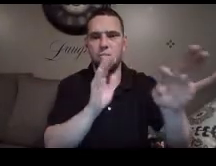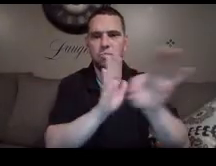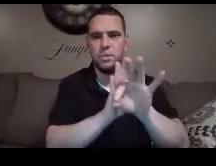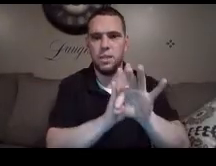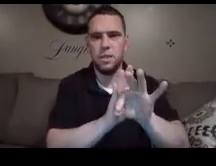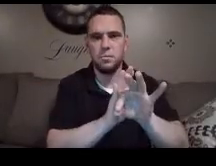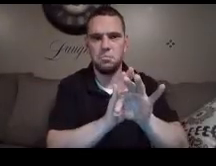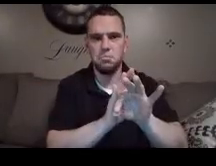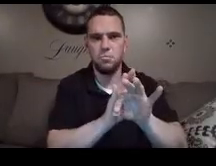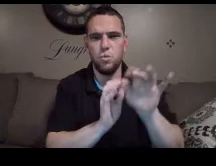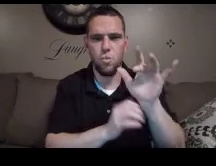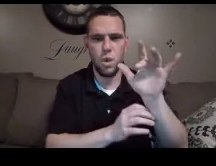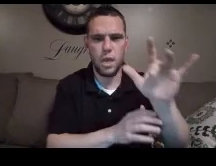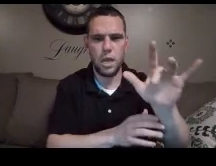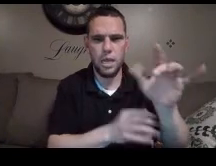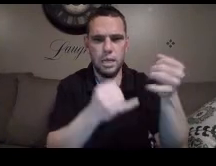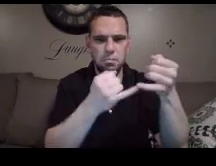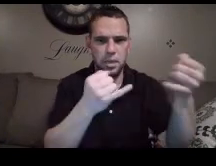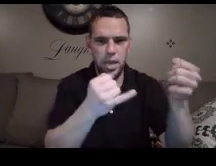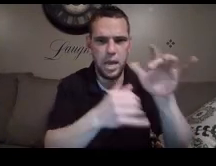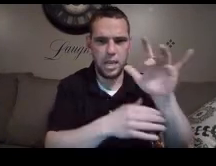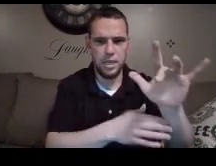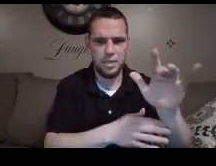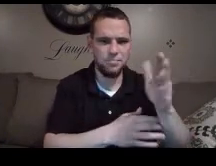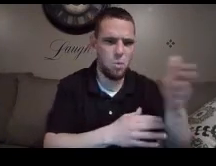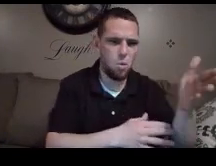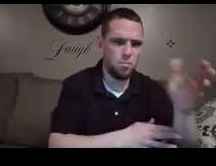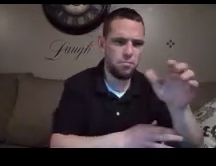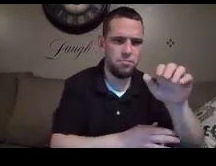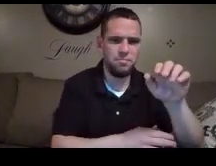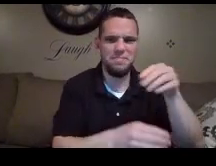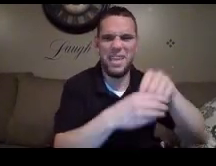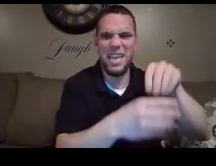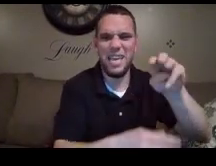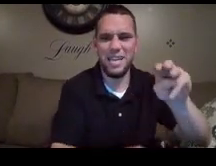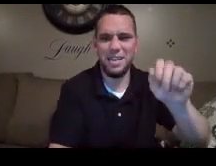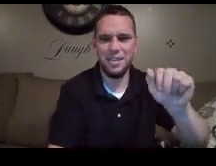to click on the line off to the side in the margin and that will actually select the whole line.